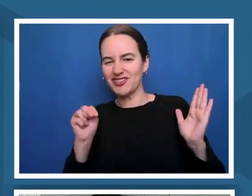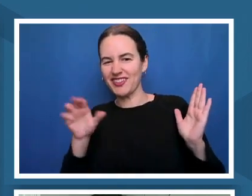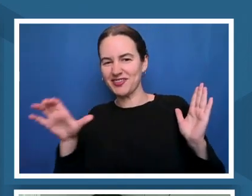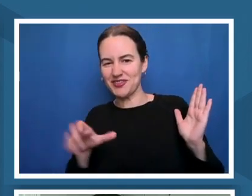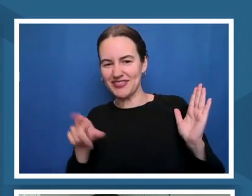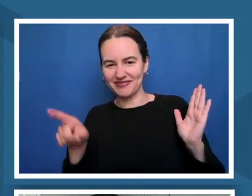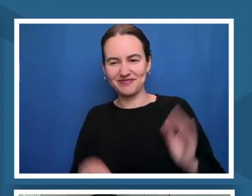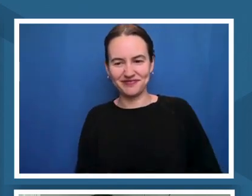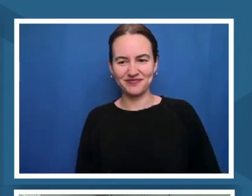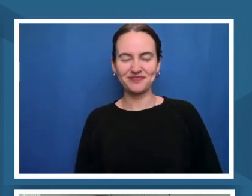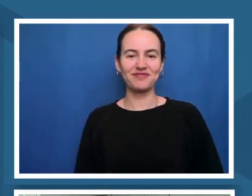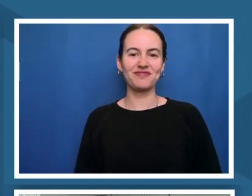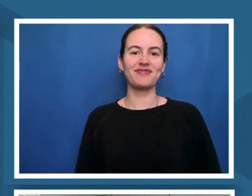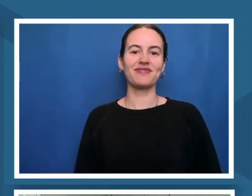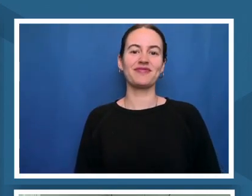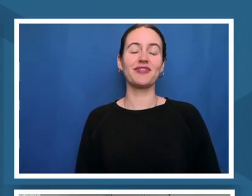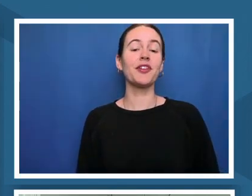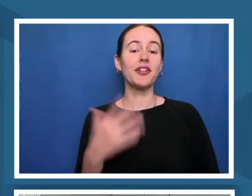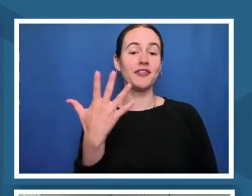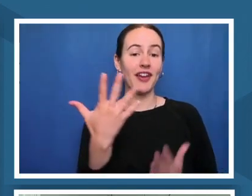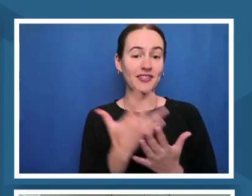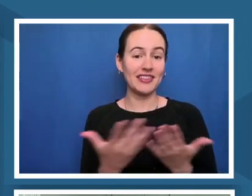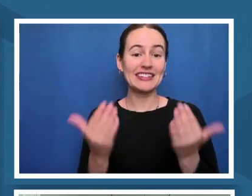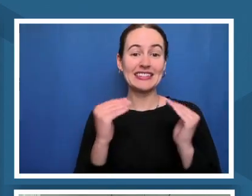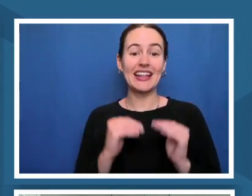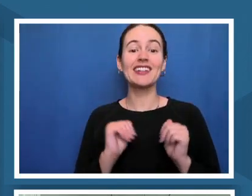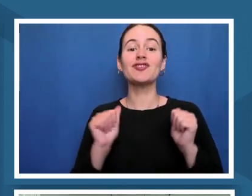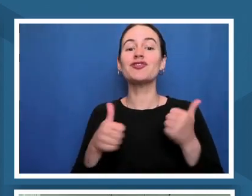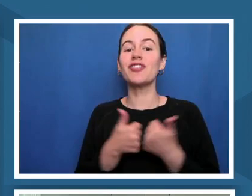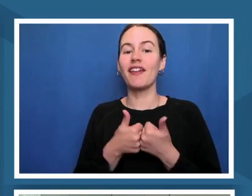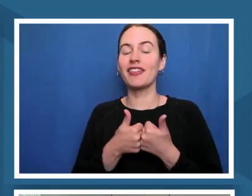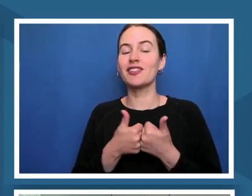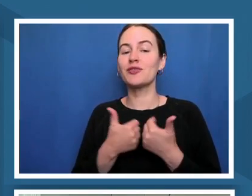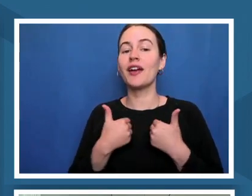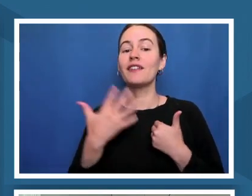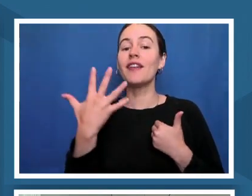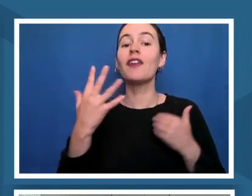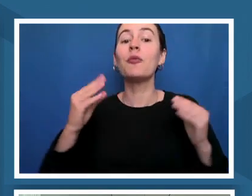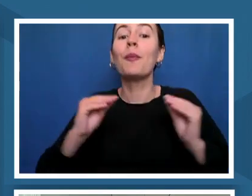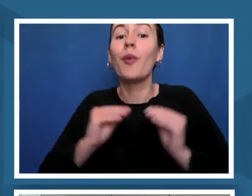and then i'm gonna challenge you to write five more